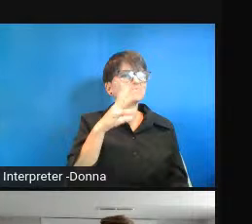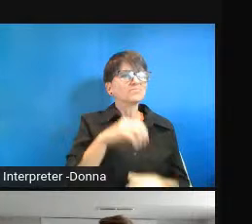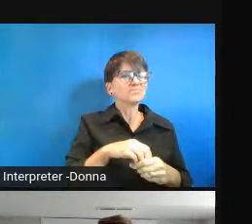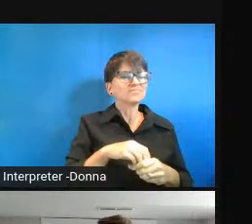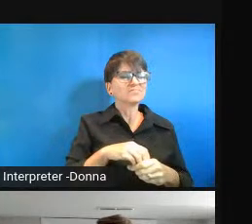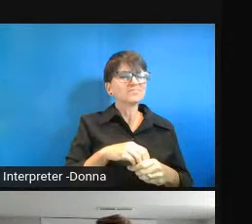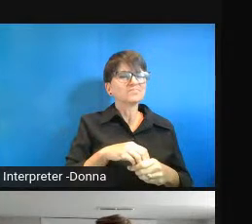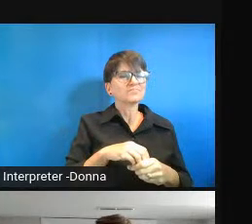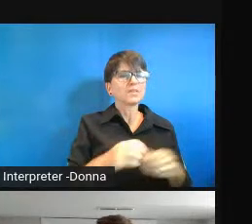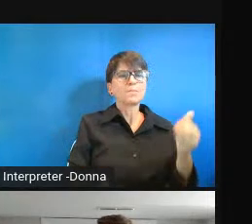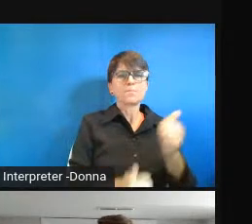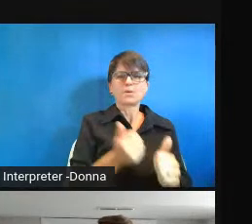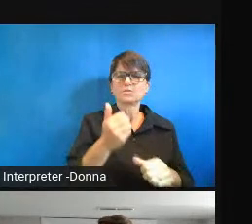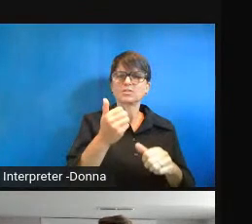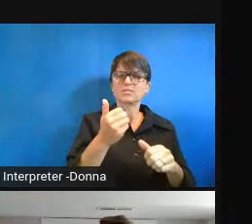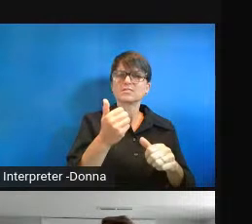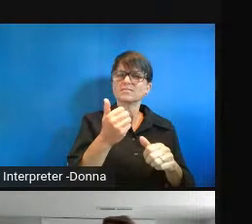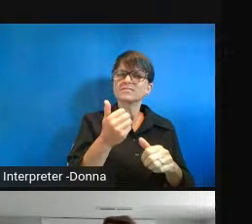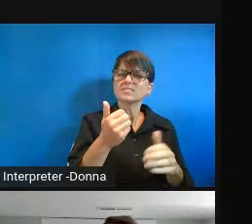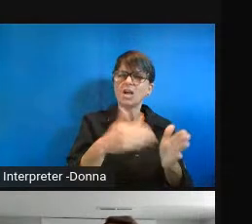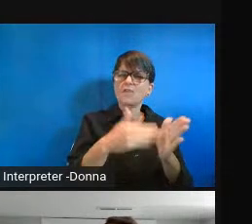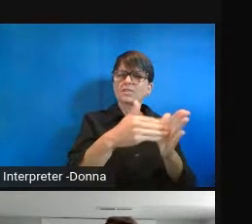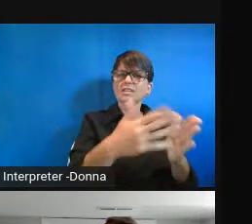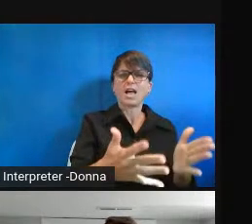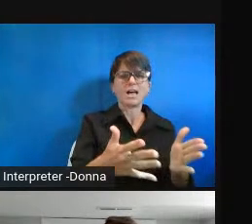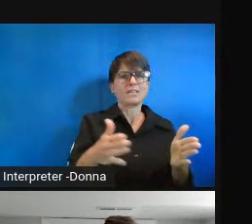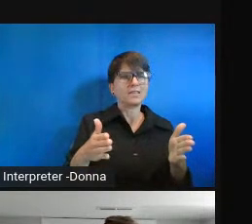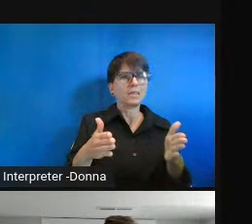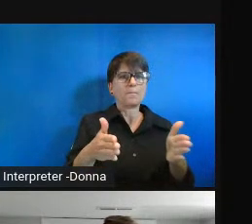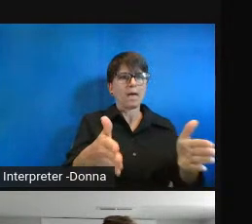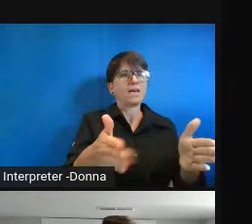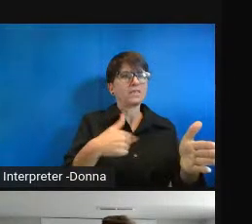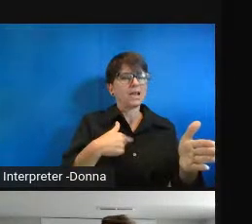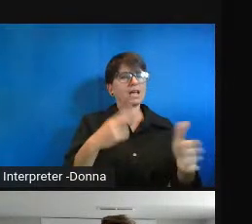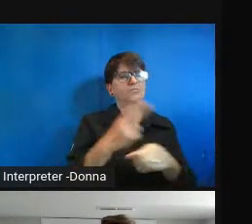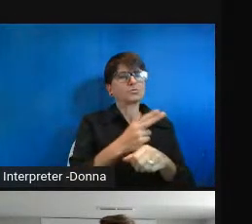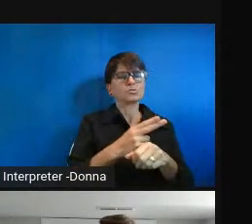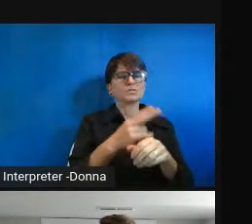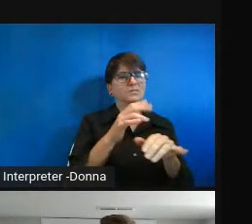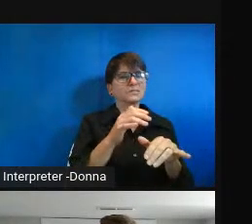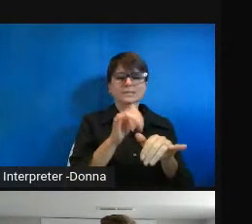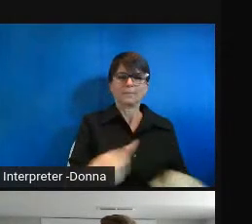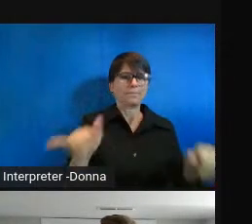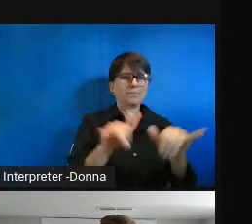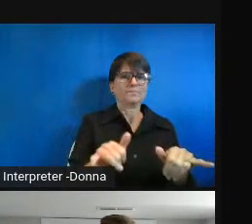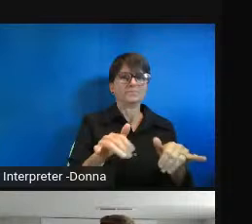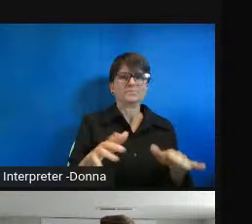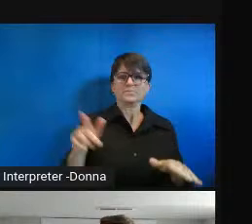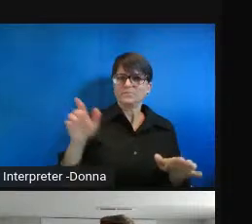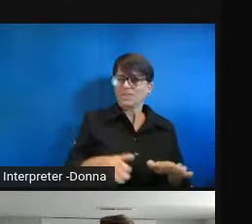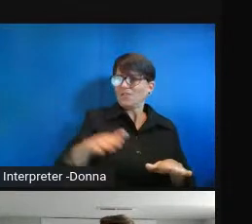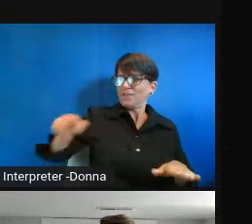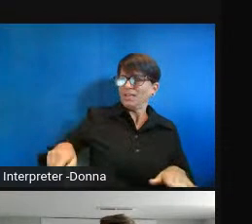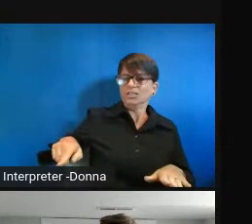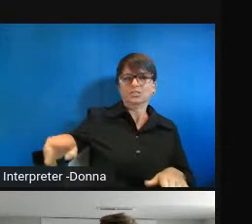My breath, movement, and senses are at the forefront of these expenses. Most of the time I stick to the same path.